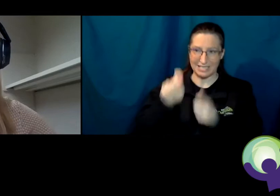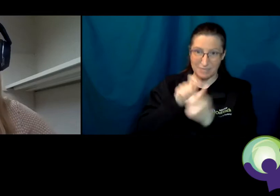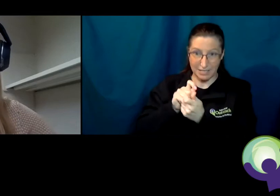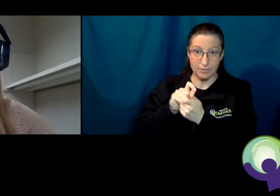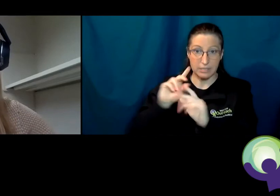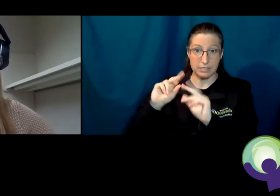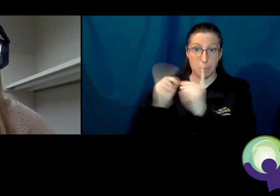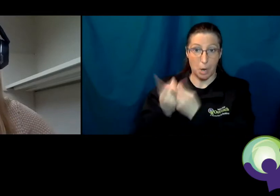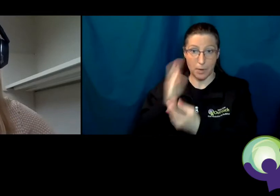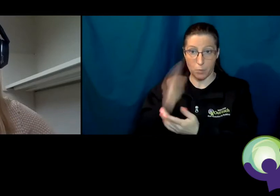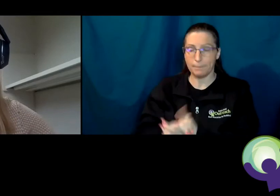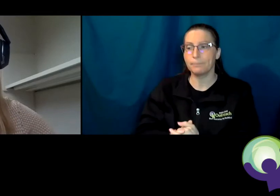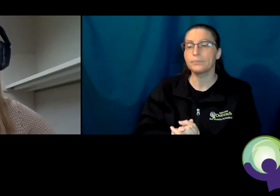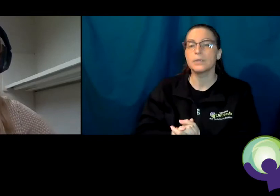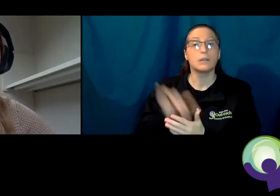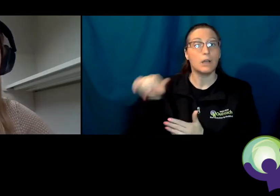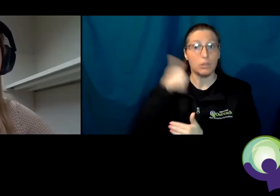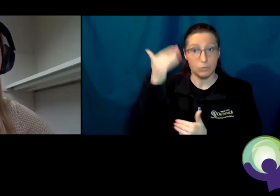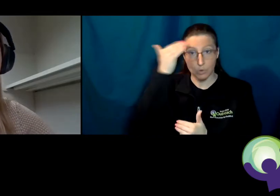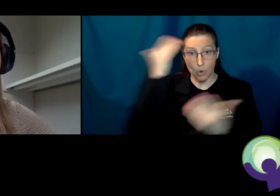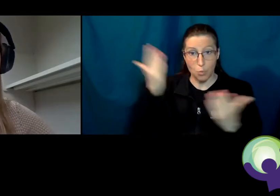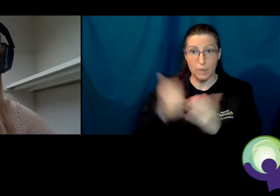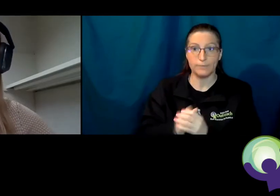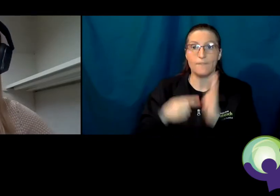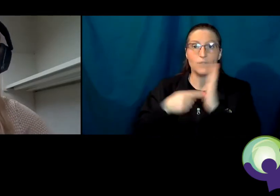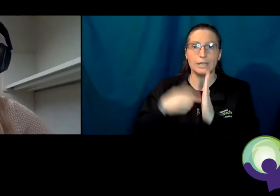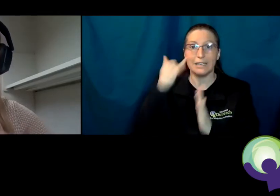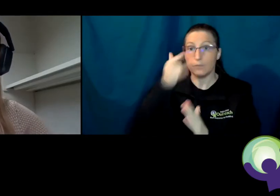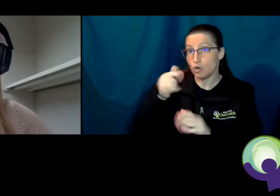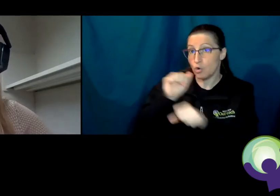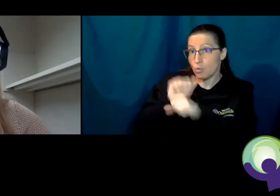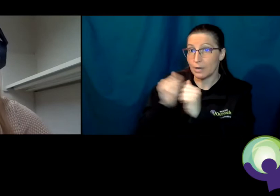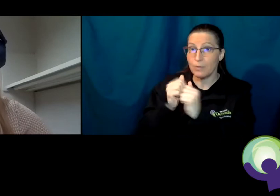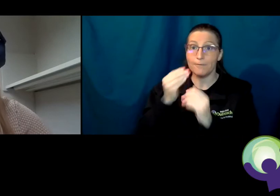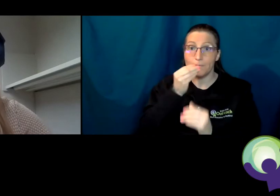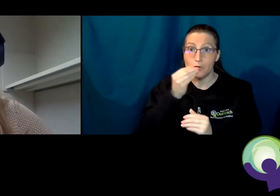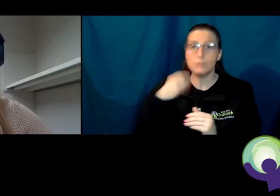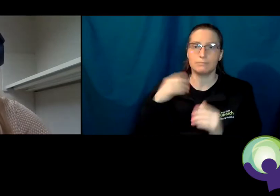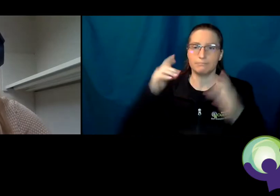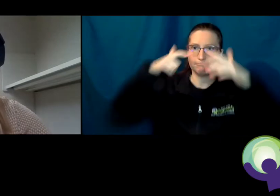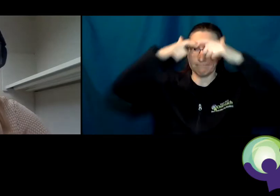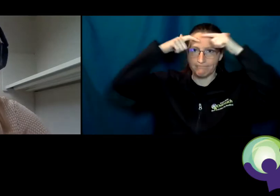Other things to note is if you're working with food, you must wear a hair net and then